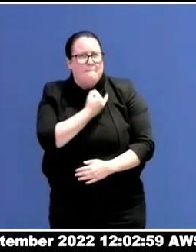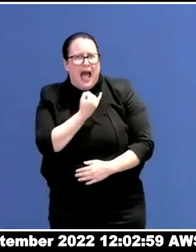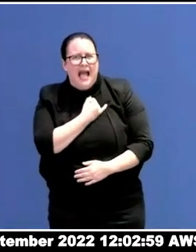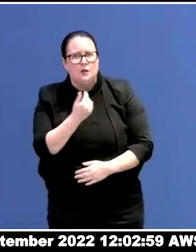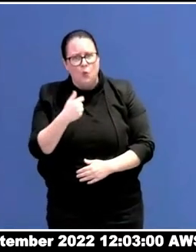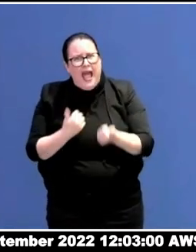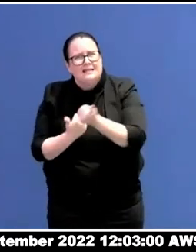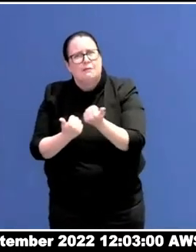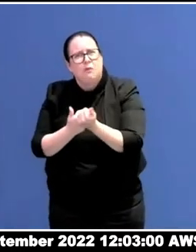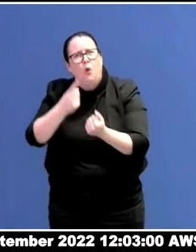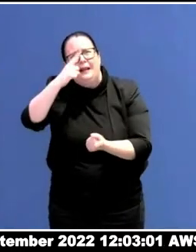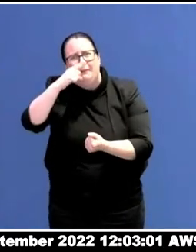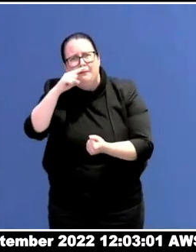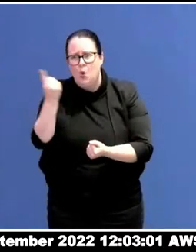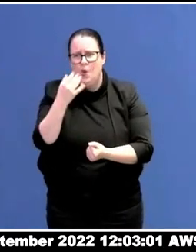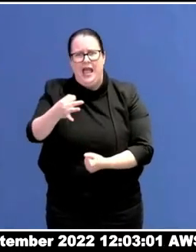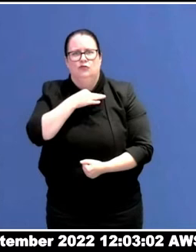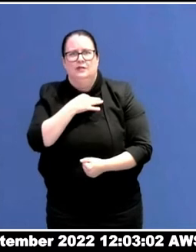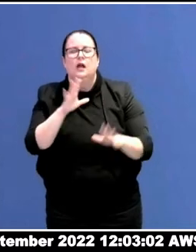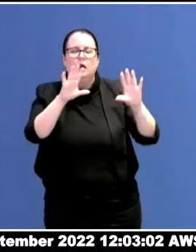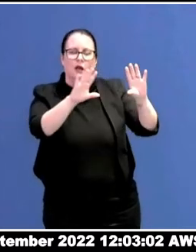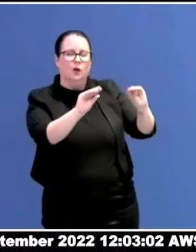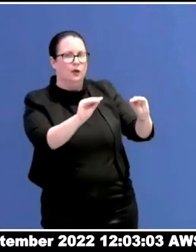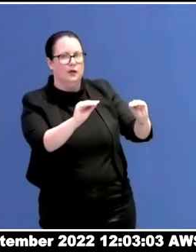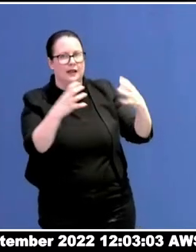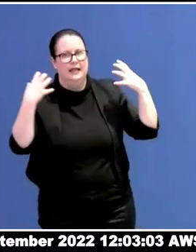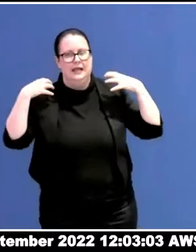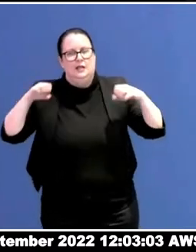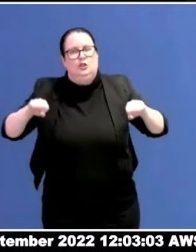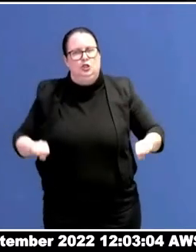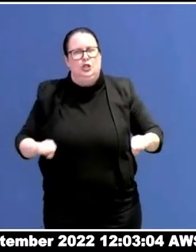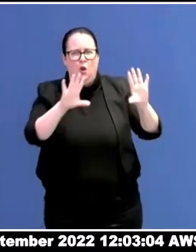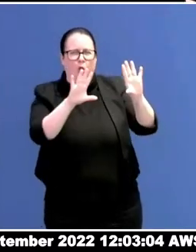We are sticking up for a vulnerable - I think we might just pause there, if you don't mind. Thank you.